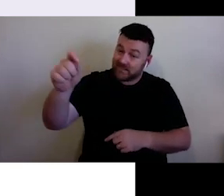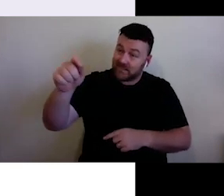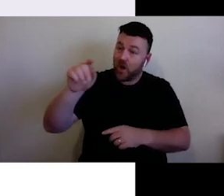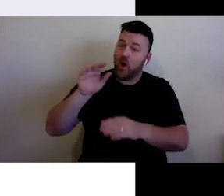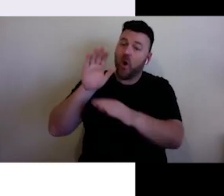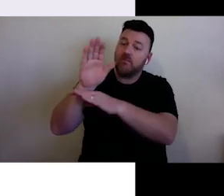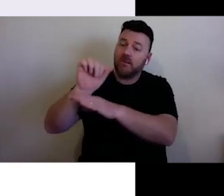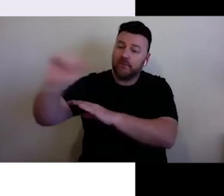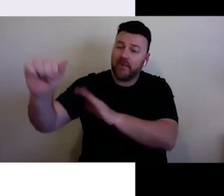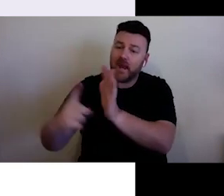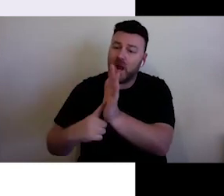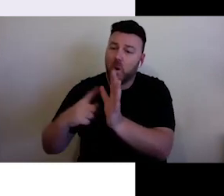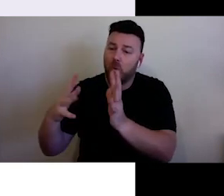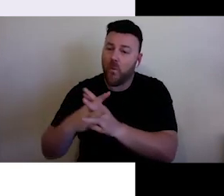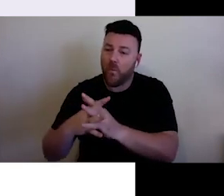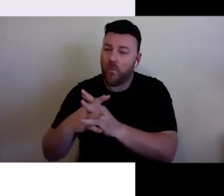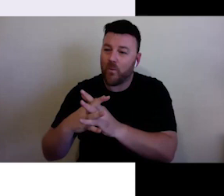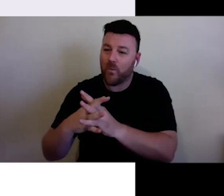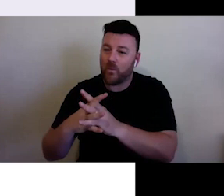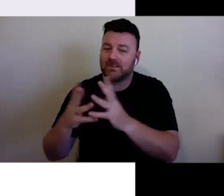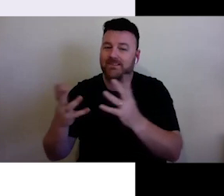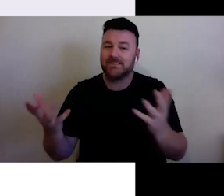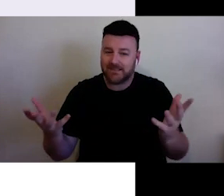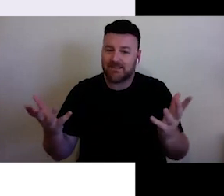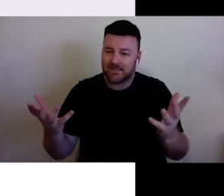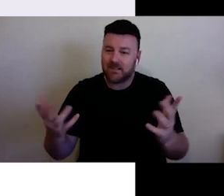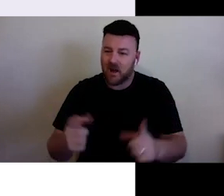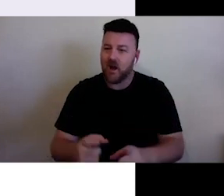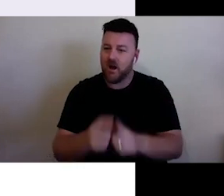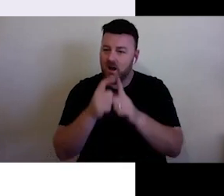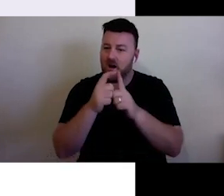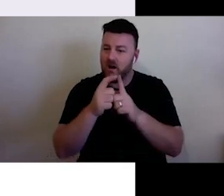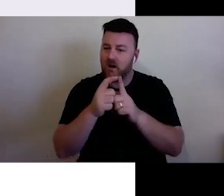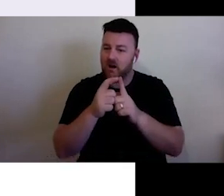There's a lot of limitations there. So people are very nervous about